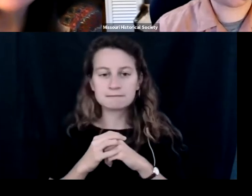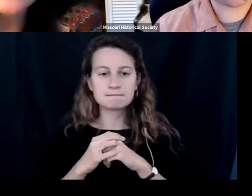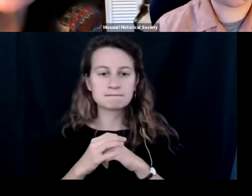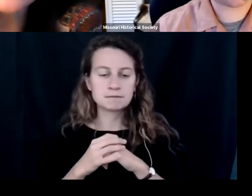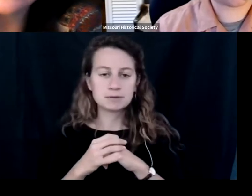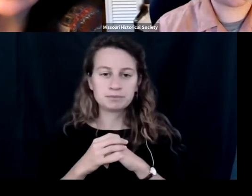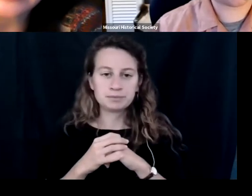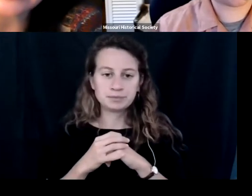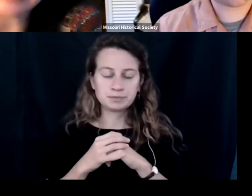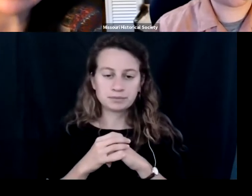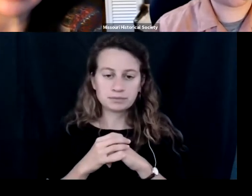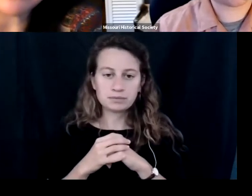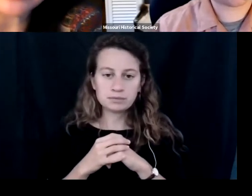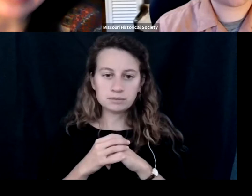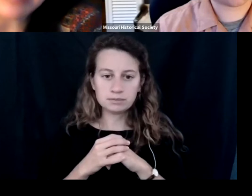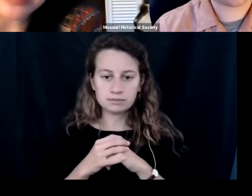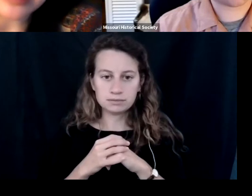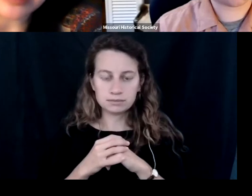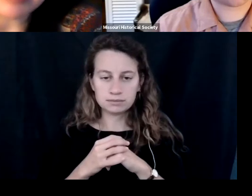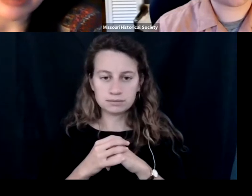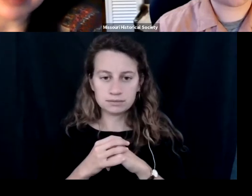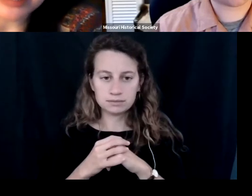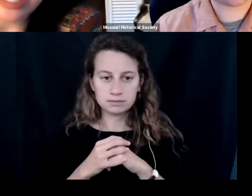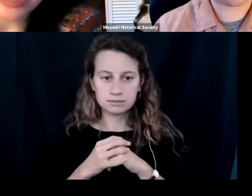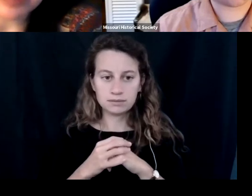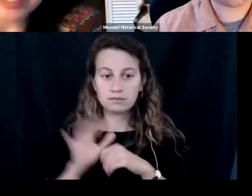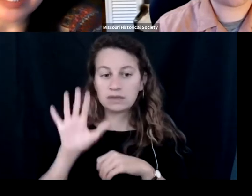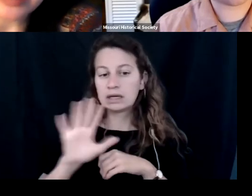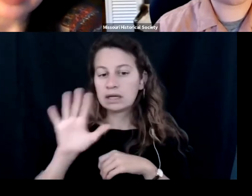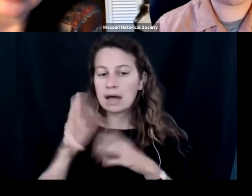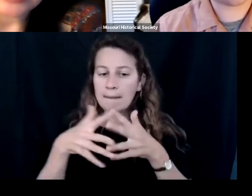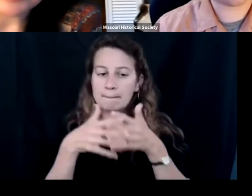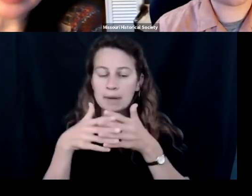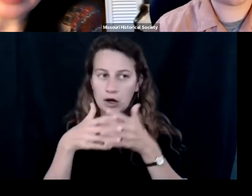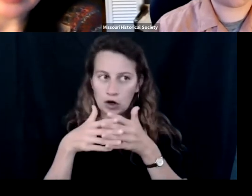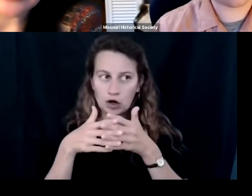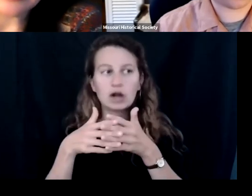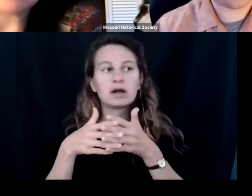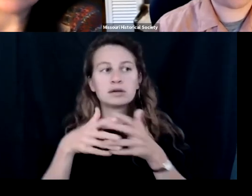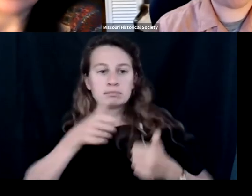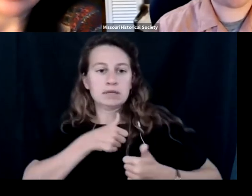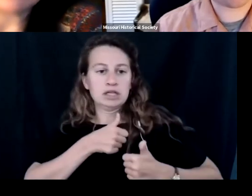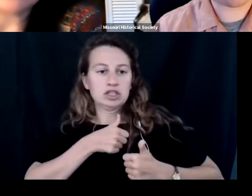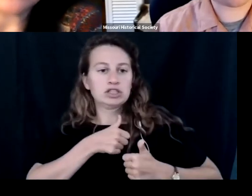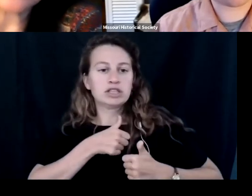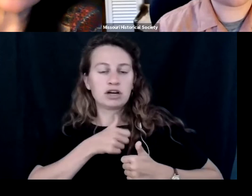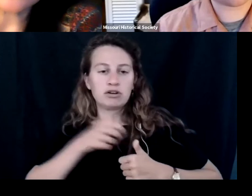out in St. Charles. And back then it was just rural. You know, it's not the St. Charles we know today. And my mother was